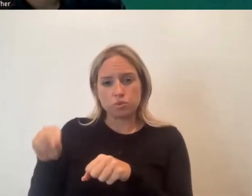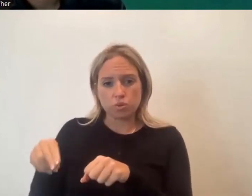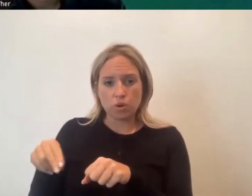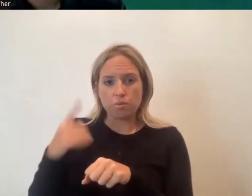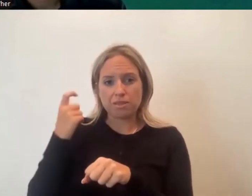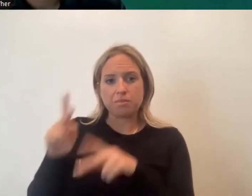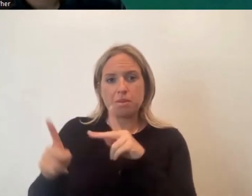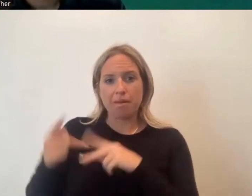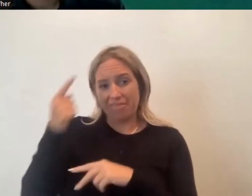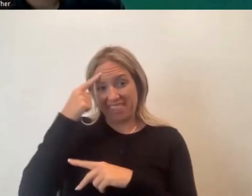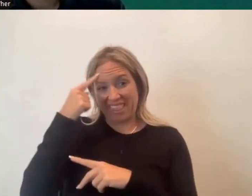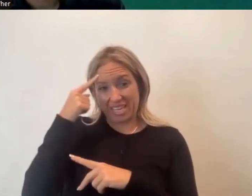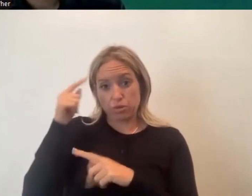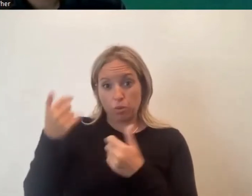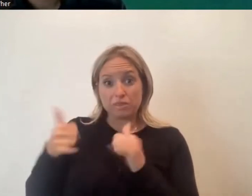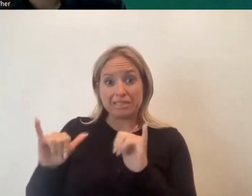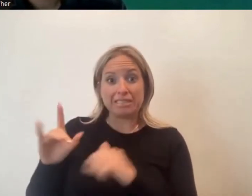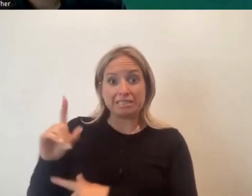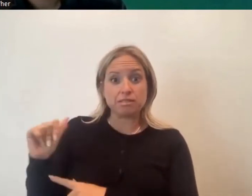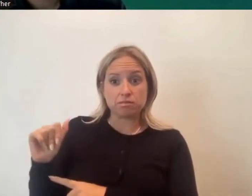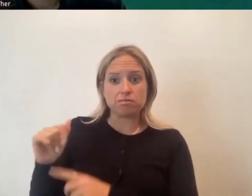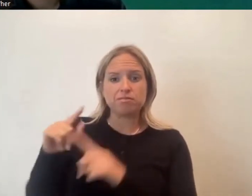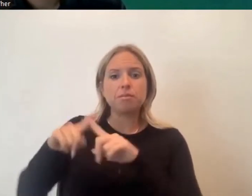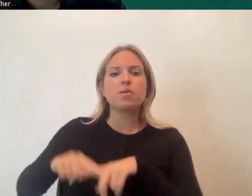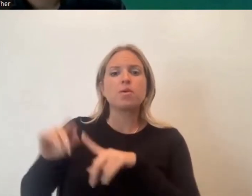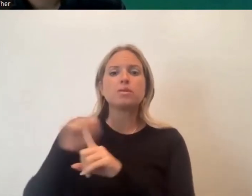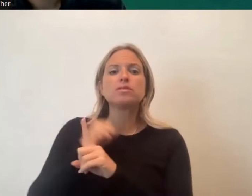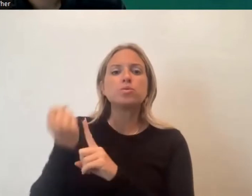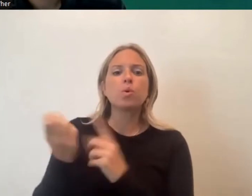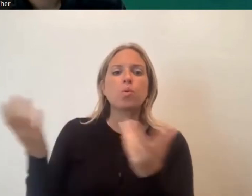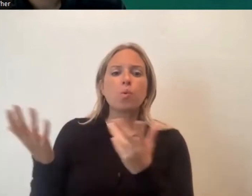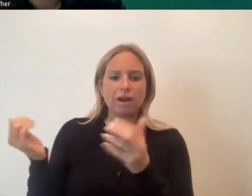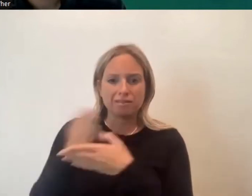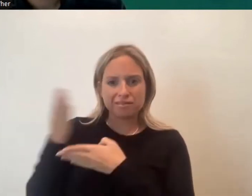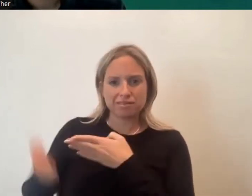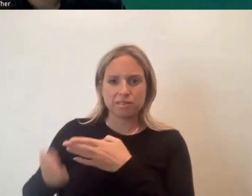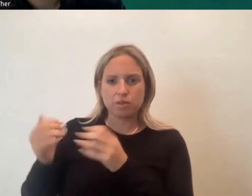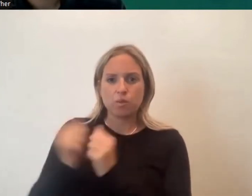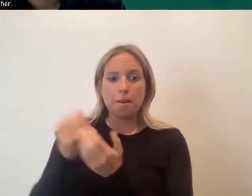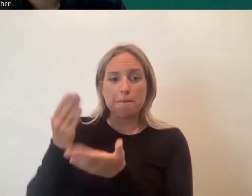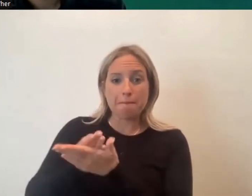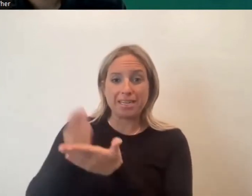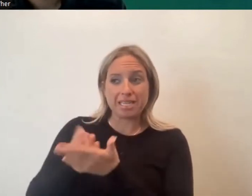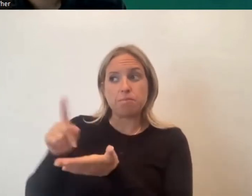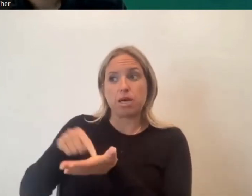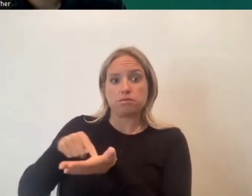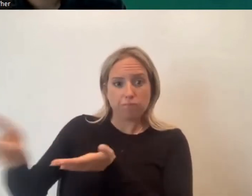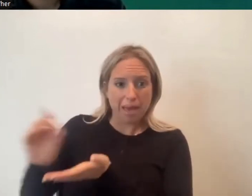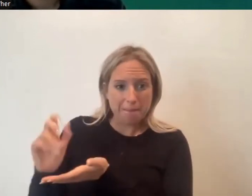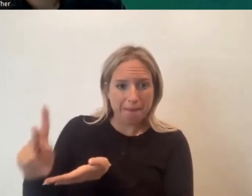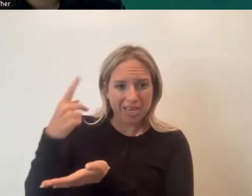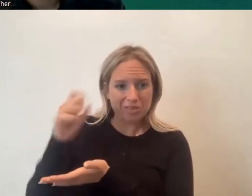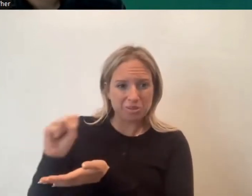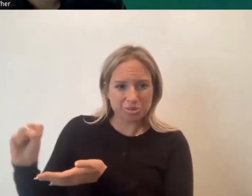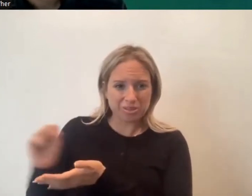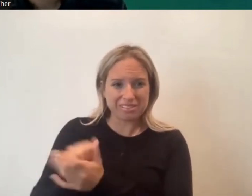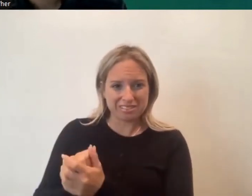And again, depending on your situation, you could also end up with money that you have to pay back to Social Security.